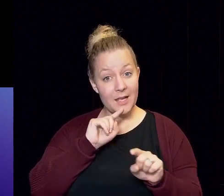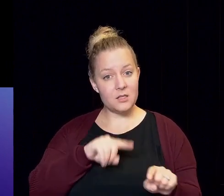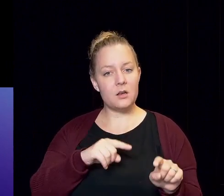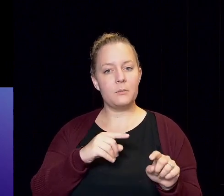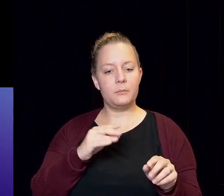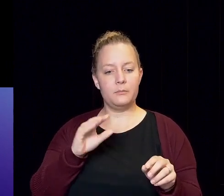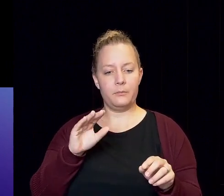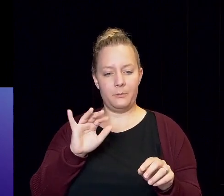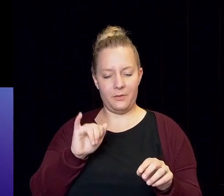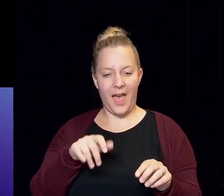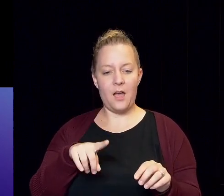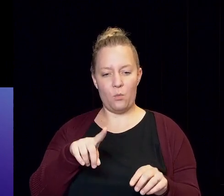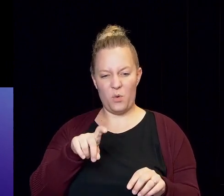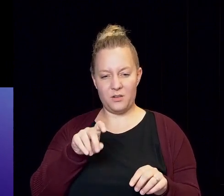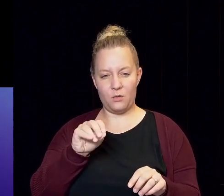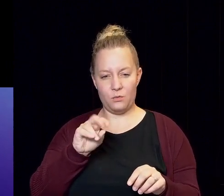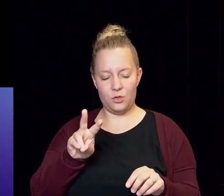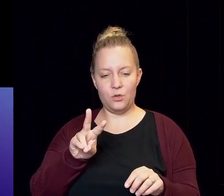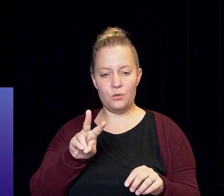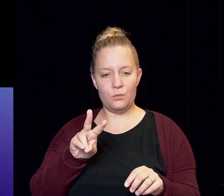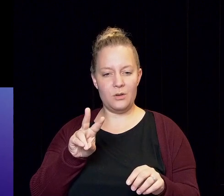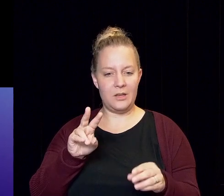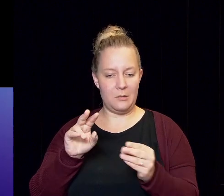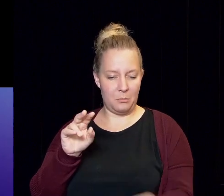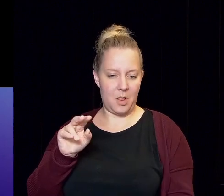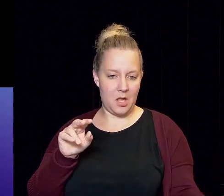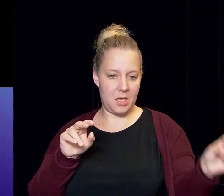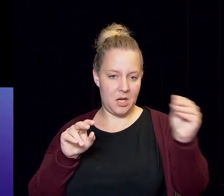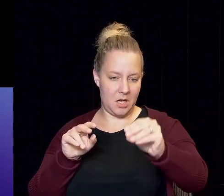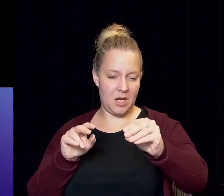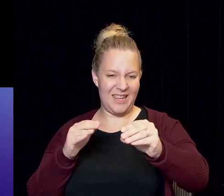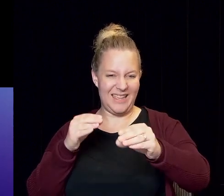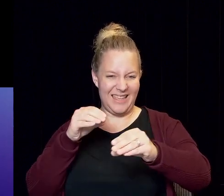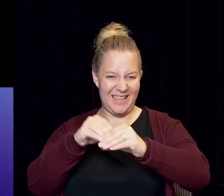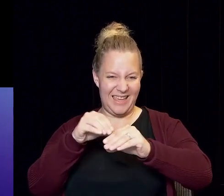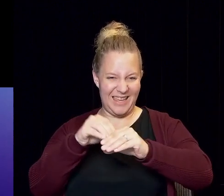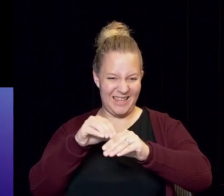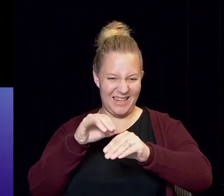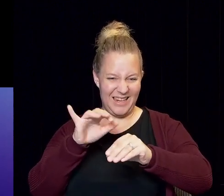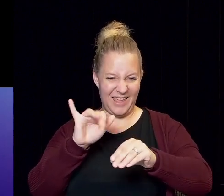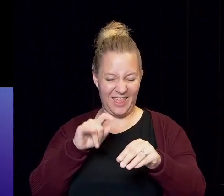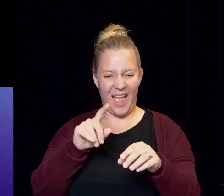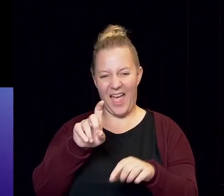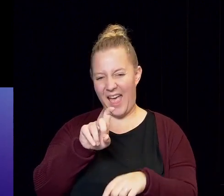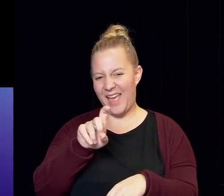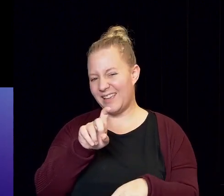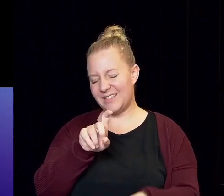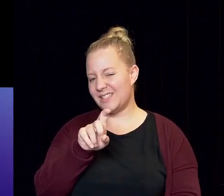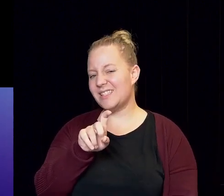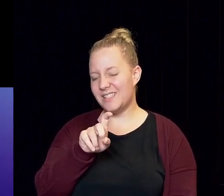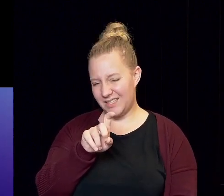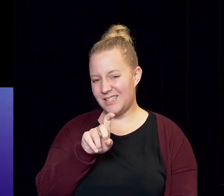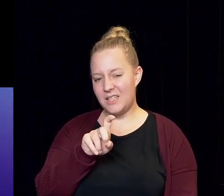this 100 into n. So, when I plug in this 102 right there, or actually even better would be right there,